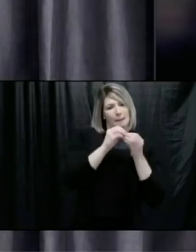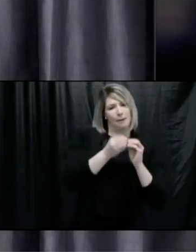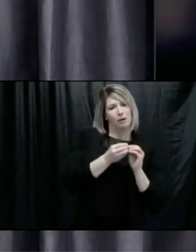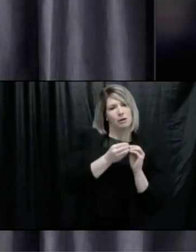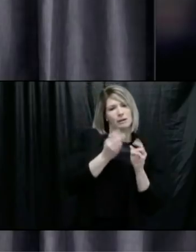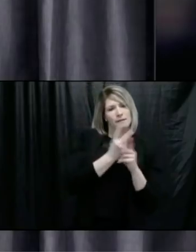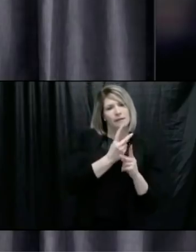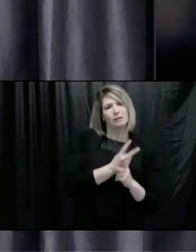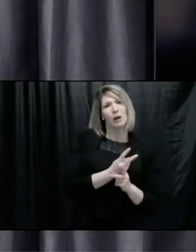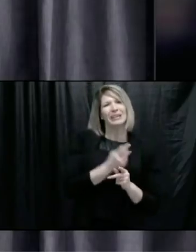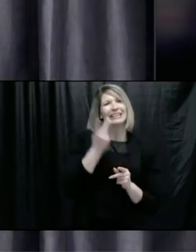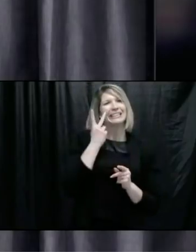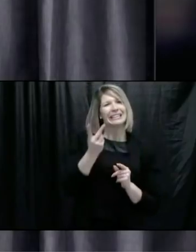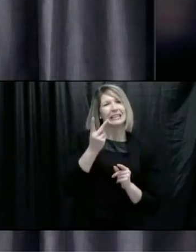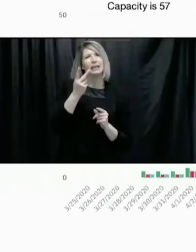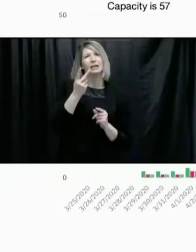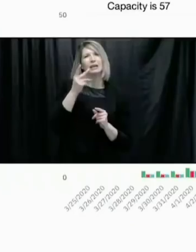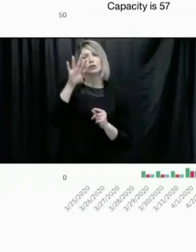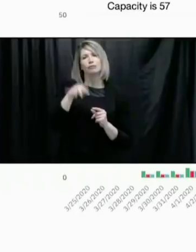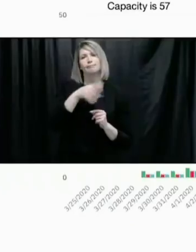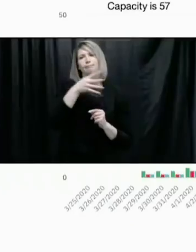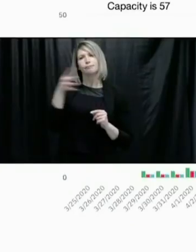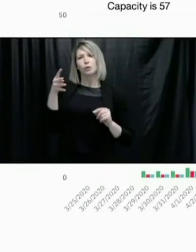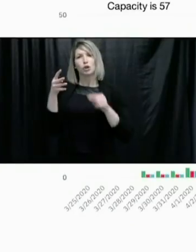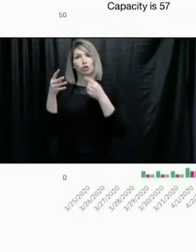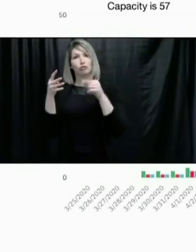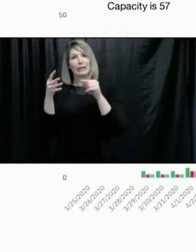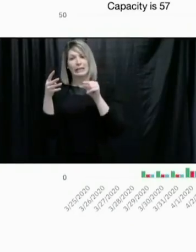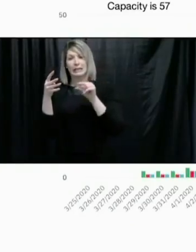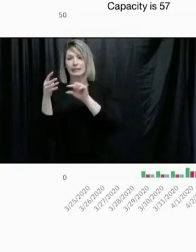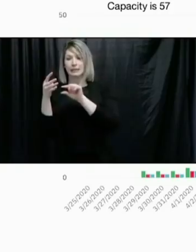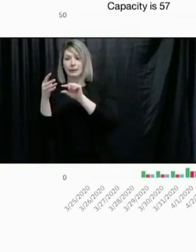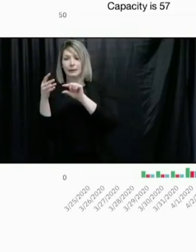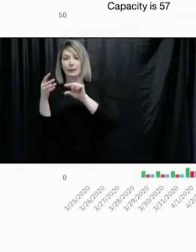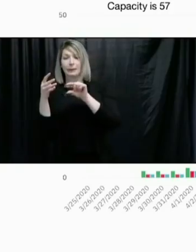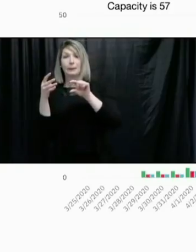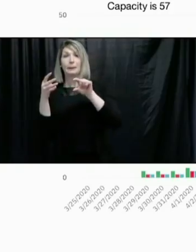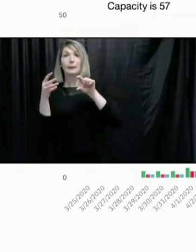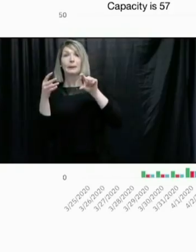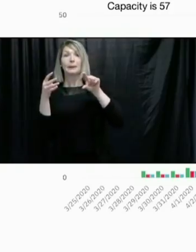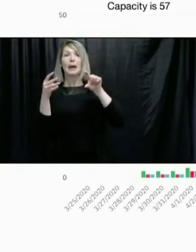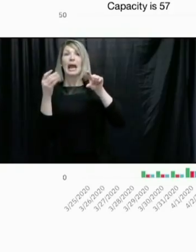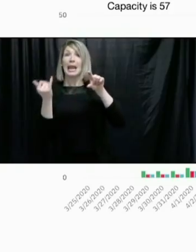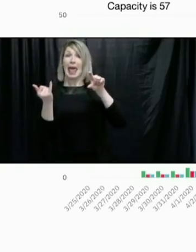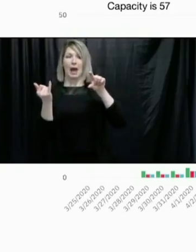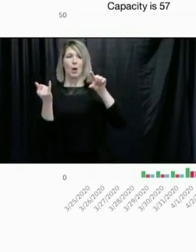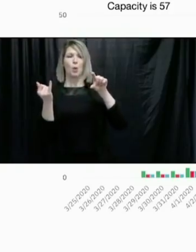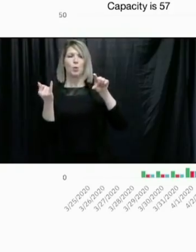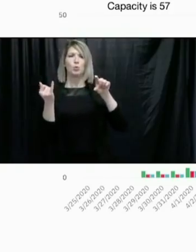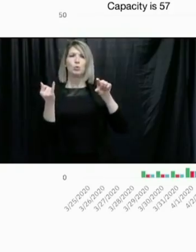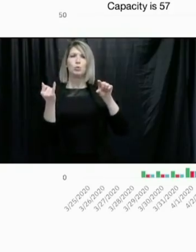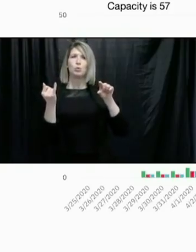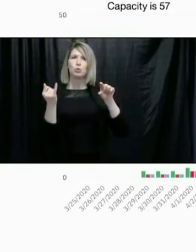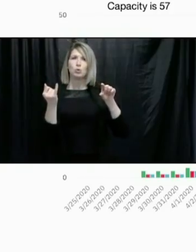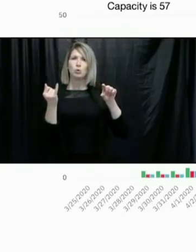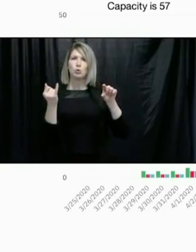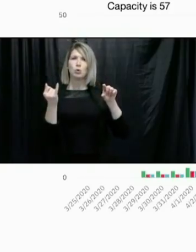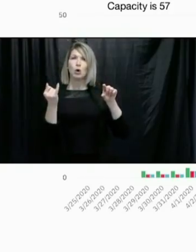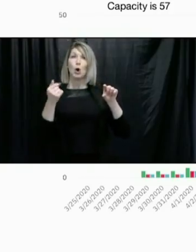AT THE PROJECTIONS INITIALLY IT'S IN GREEN IT'S THE ACTUAL NUMBER OF BEDS AND IT'S ACTUALLY